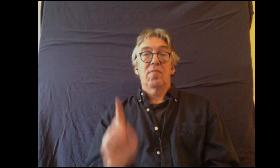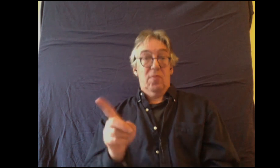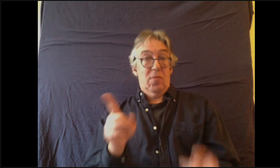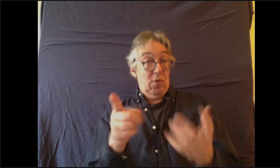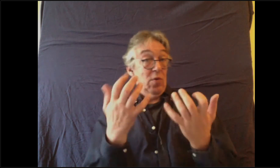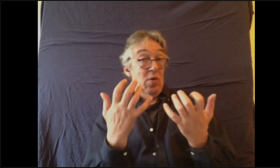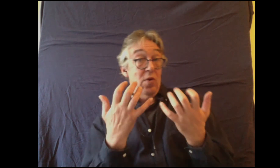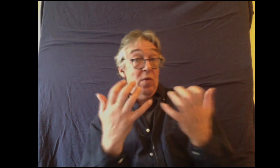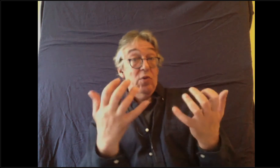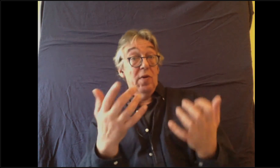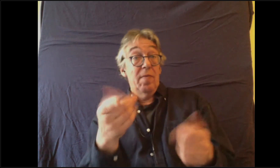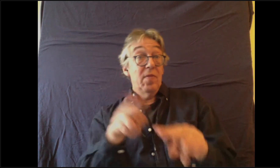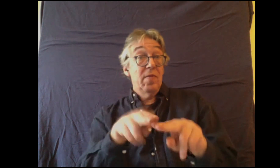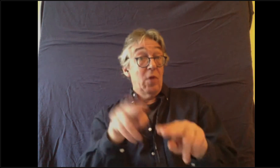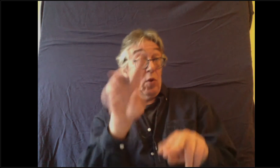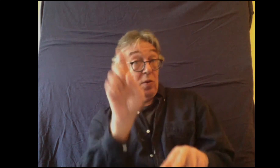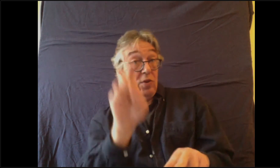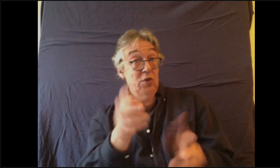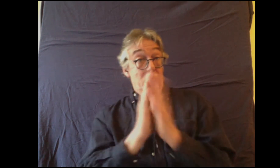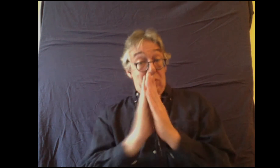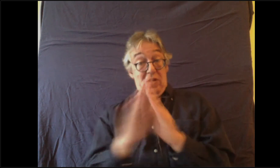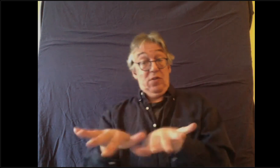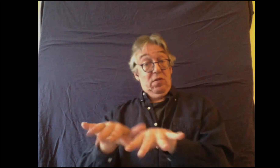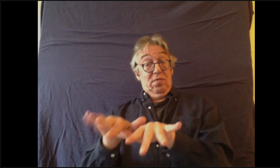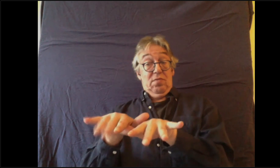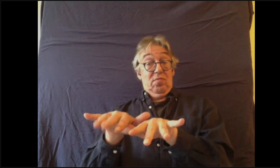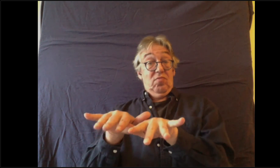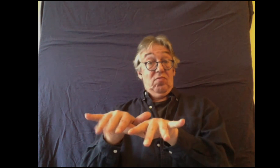don't hesitate to put your questions in the question box.